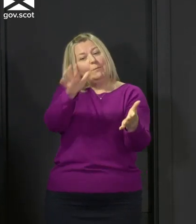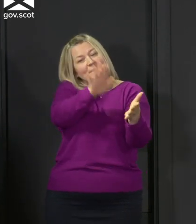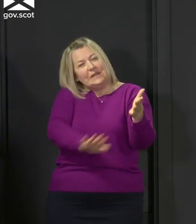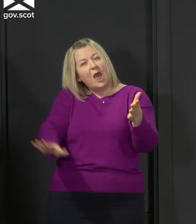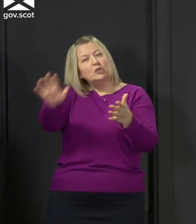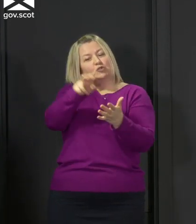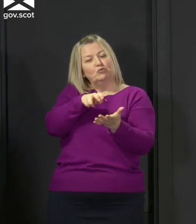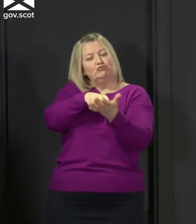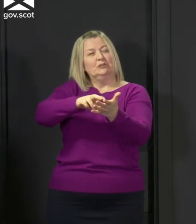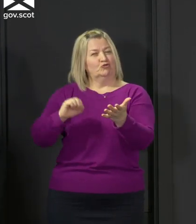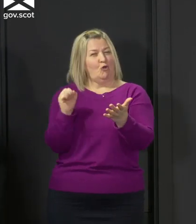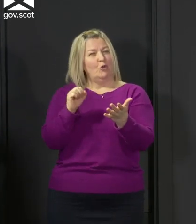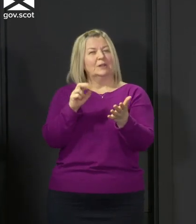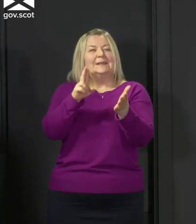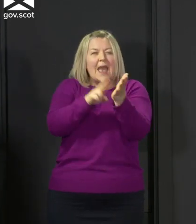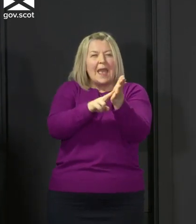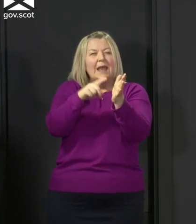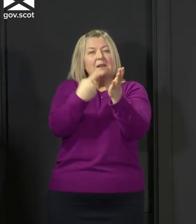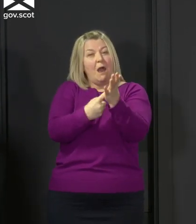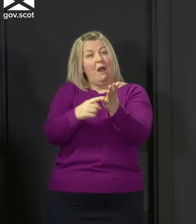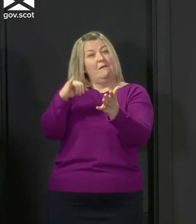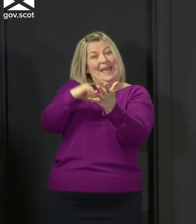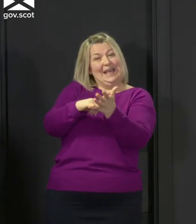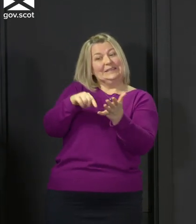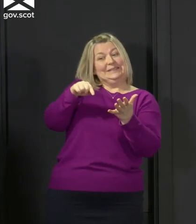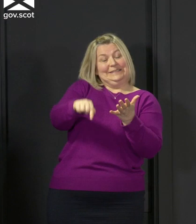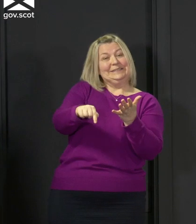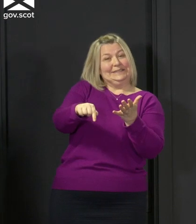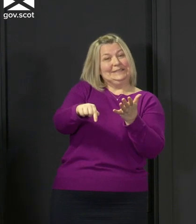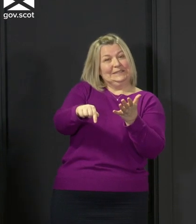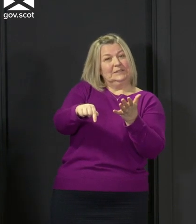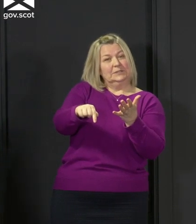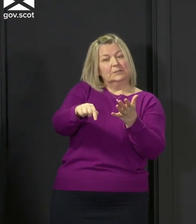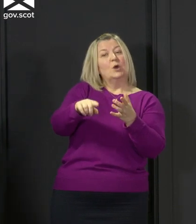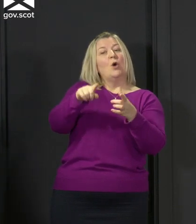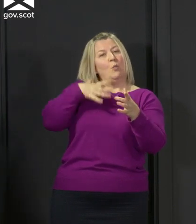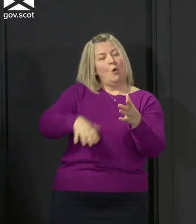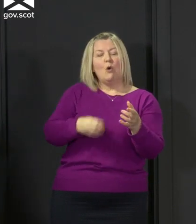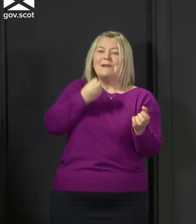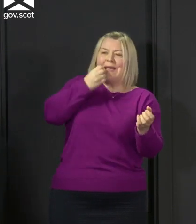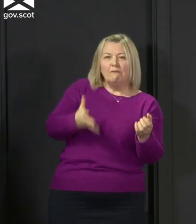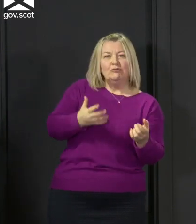Work is underway this to move the NRS system to a seven day a week operation.